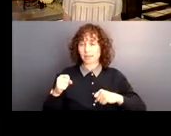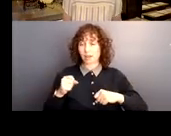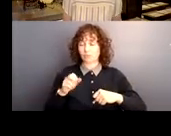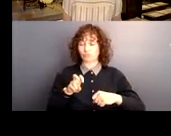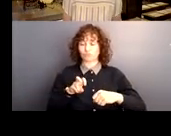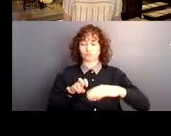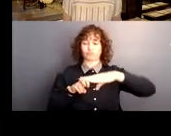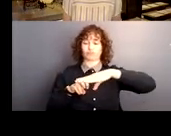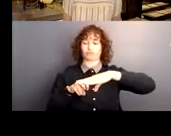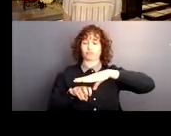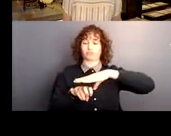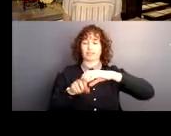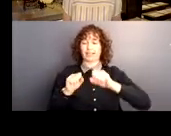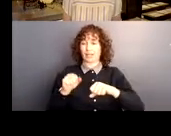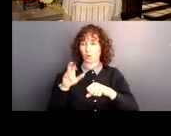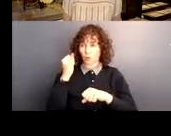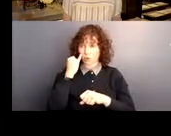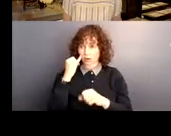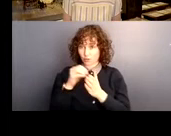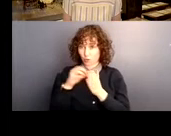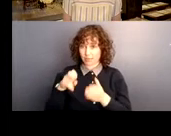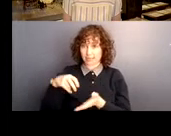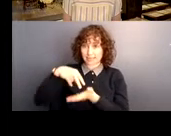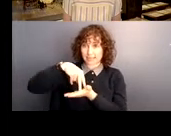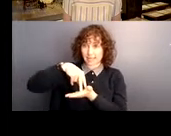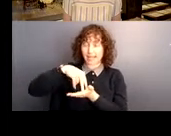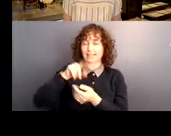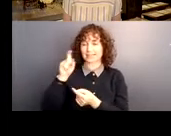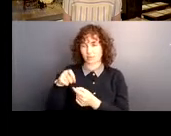or students who need to stand to be able to stand or sit lower on the floor.